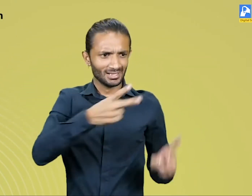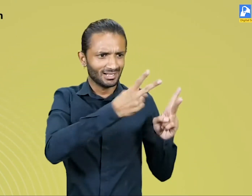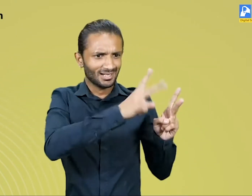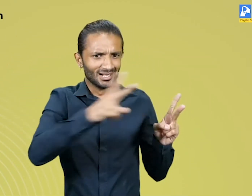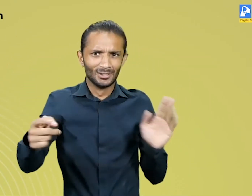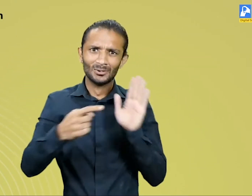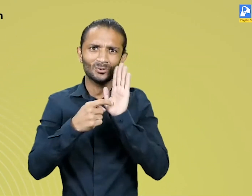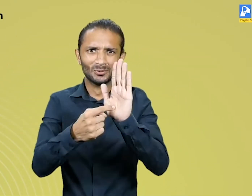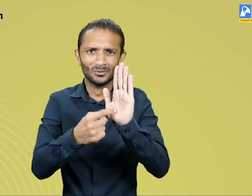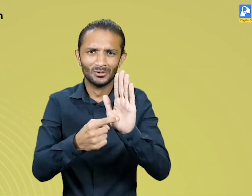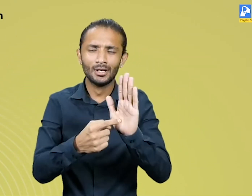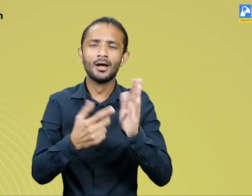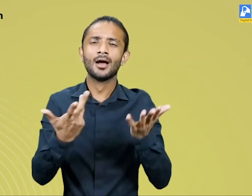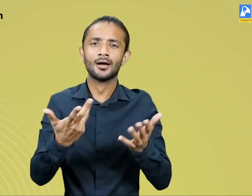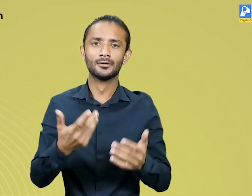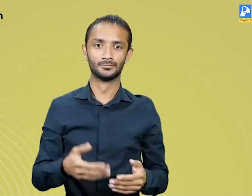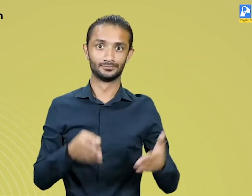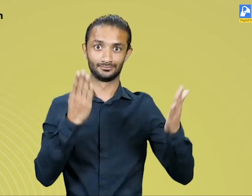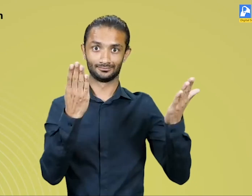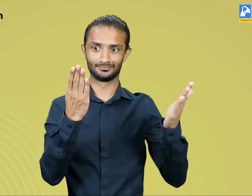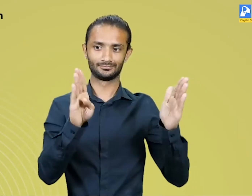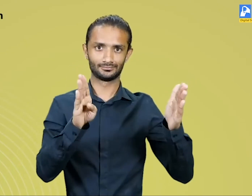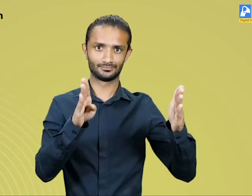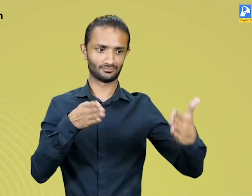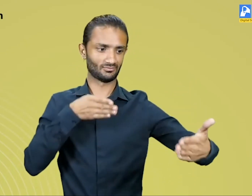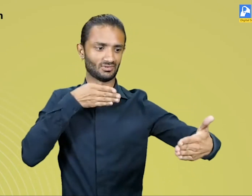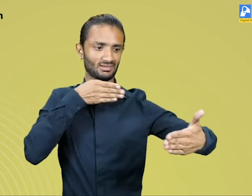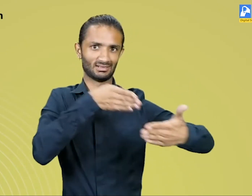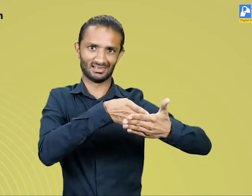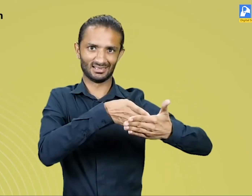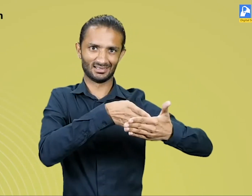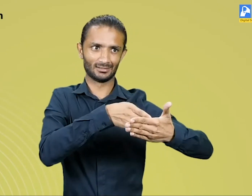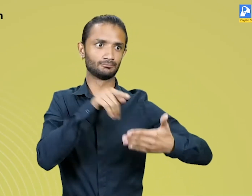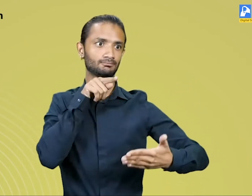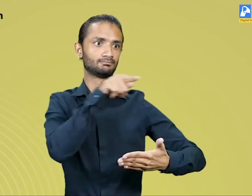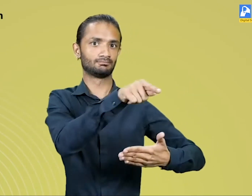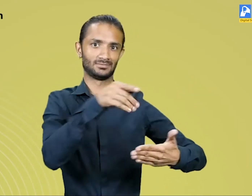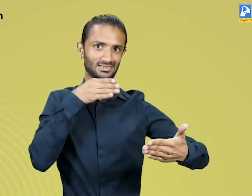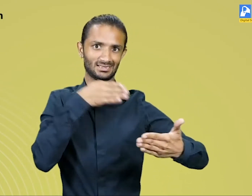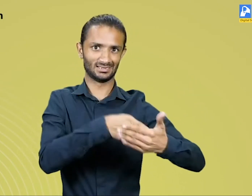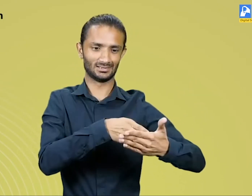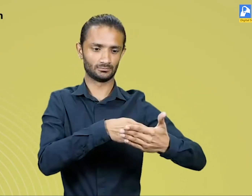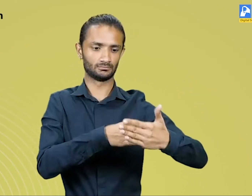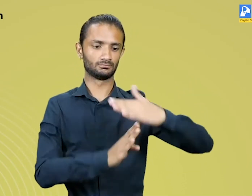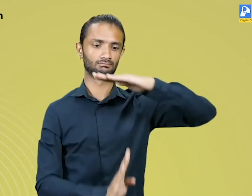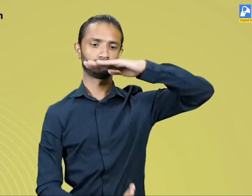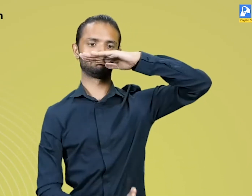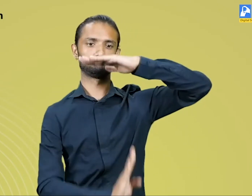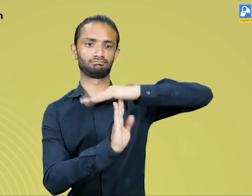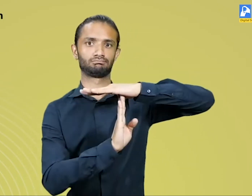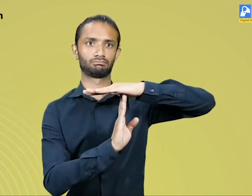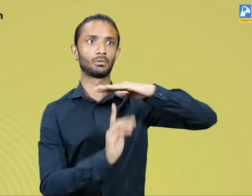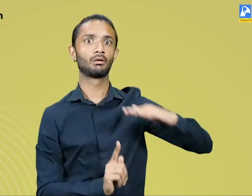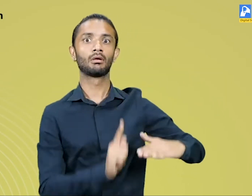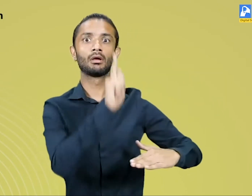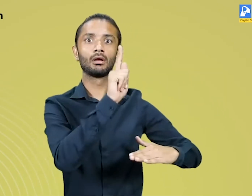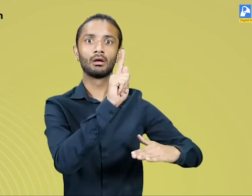Let's take another example. 'Barrier' has a 'forward' orientation. While 'Break' has an 'upward' orientation.